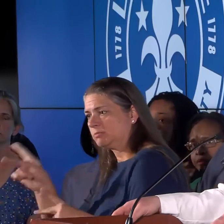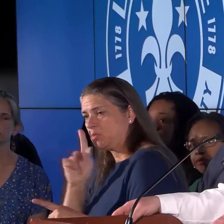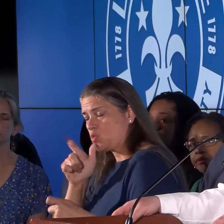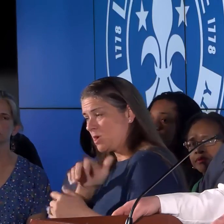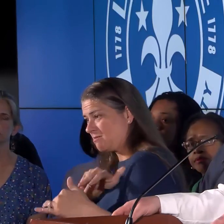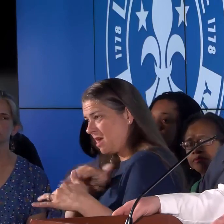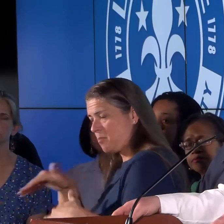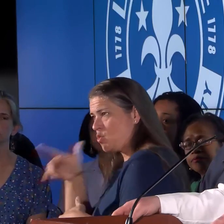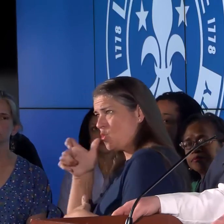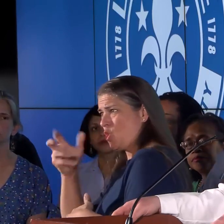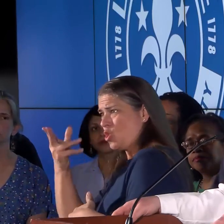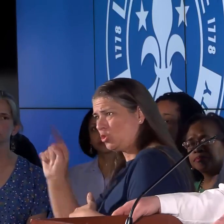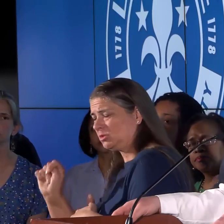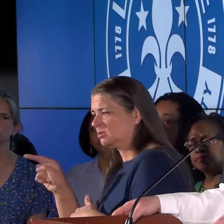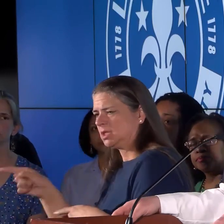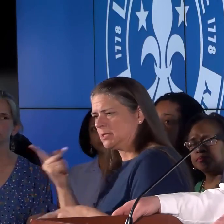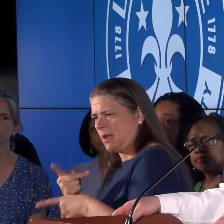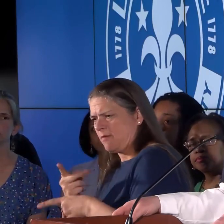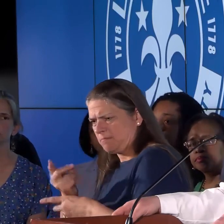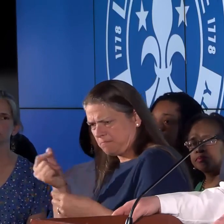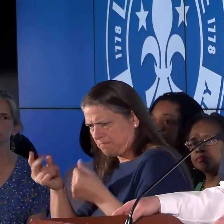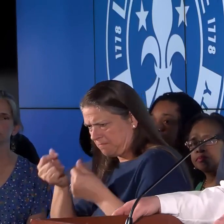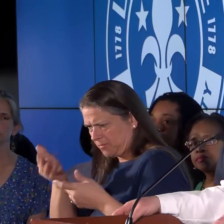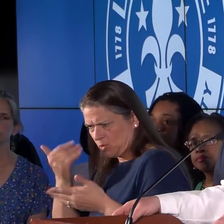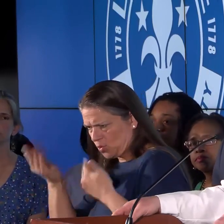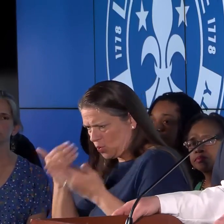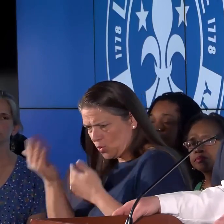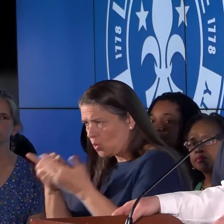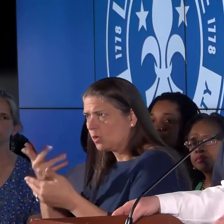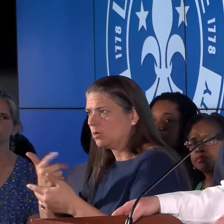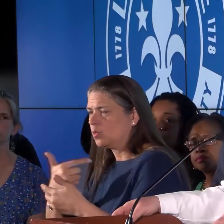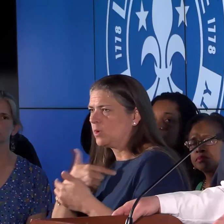severely injured in a very short period of time we were able to get them to the